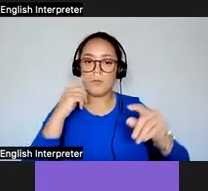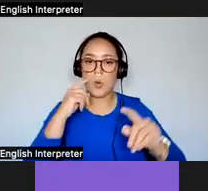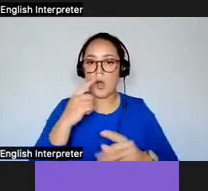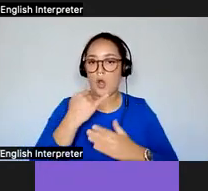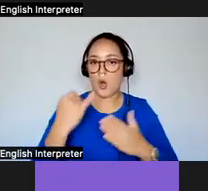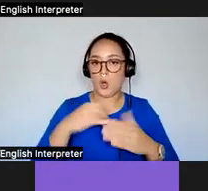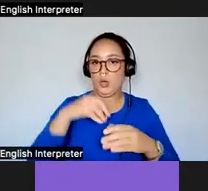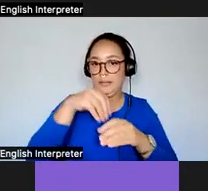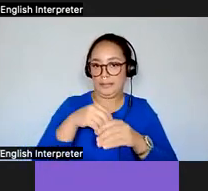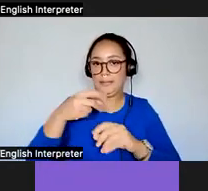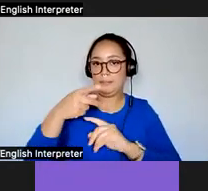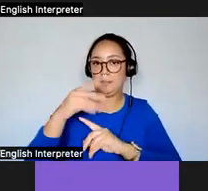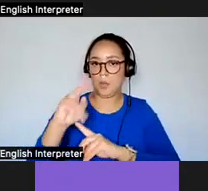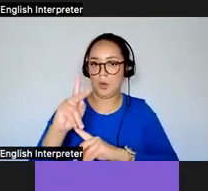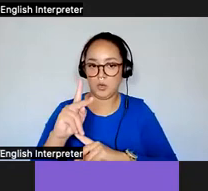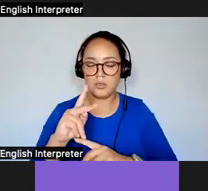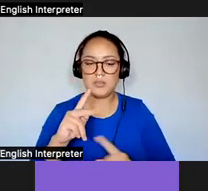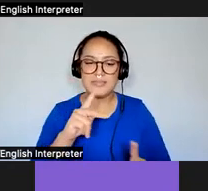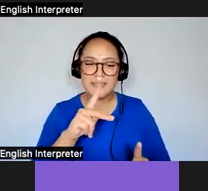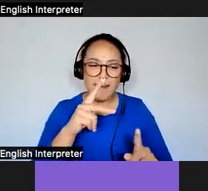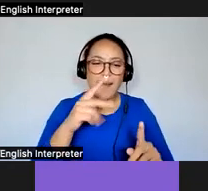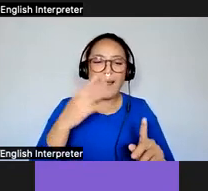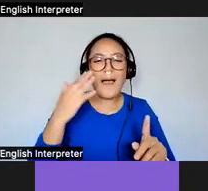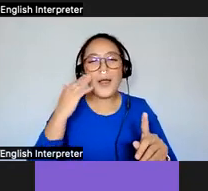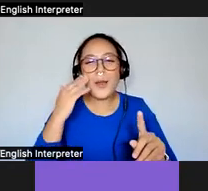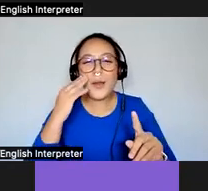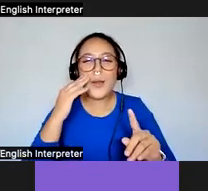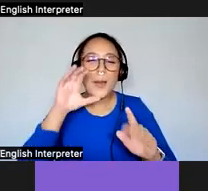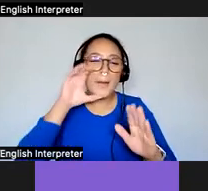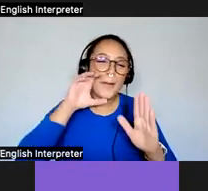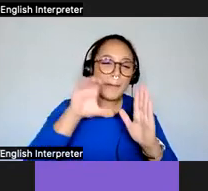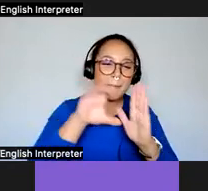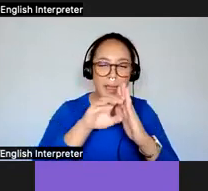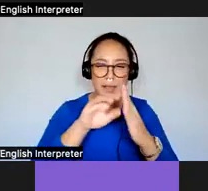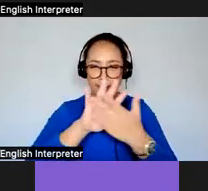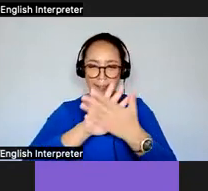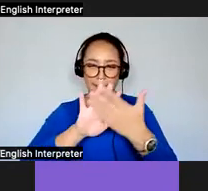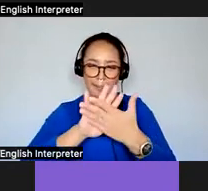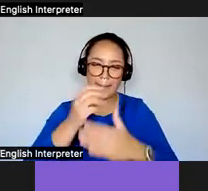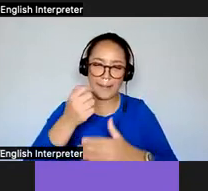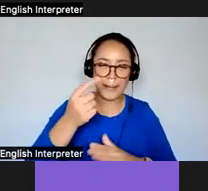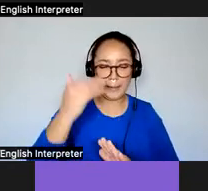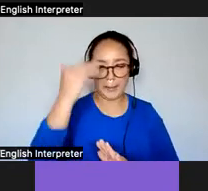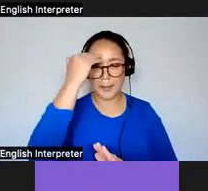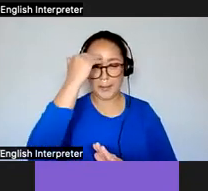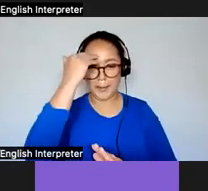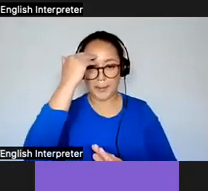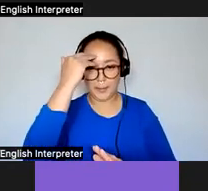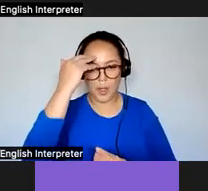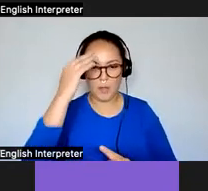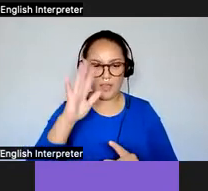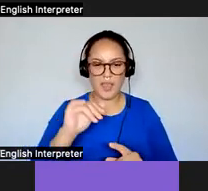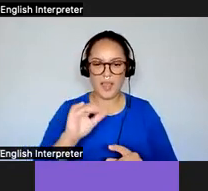So although it's a bit of a blurry picture on the right, this was the front of our 2022 Guide.